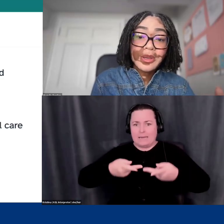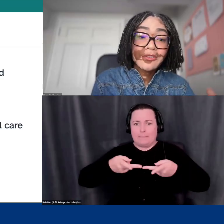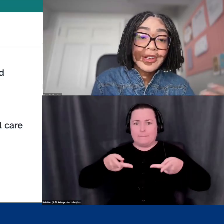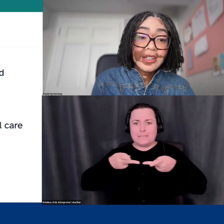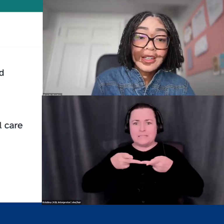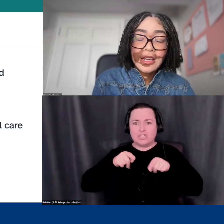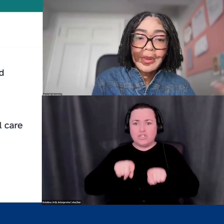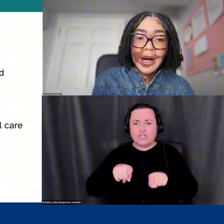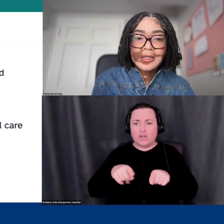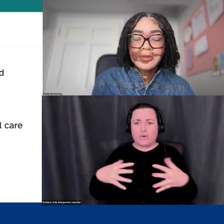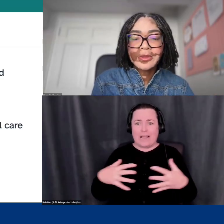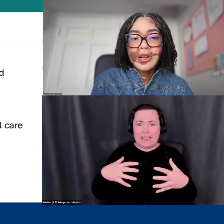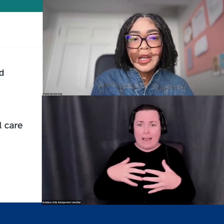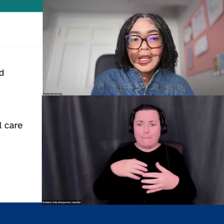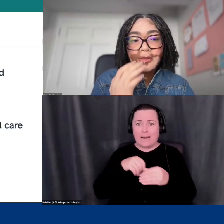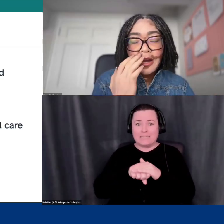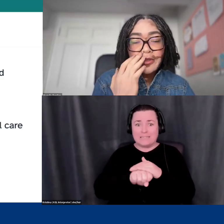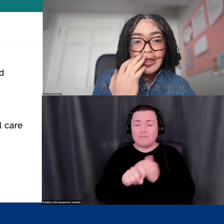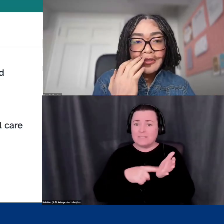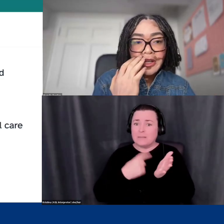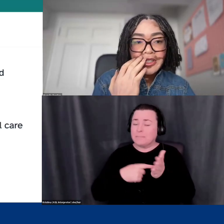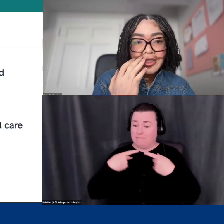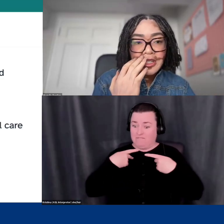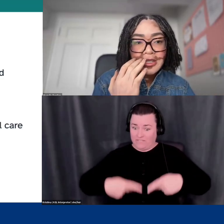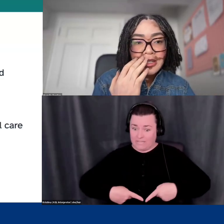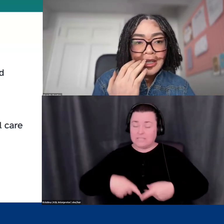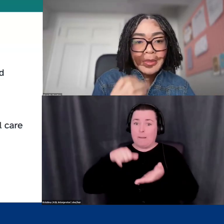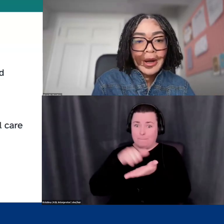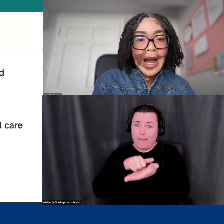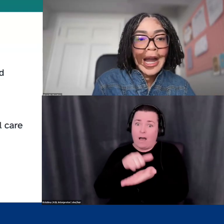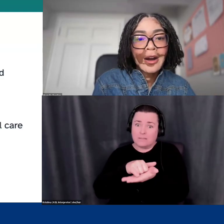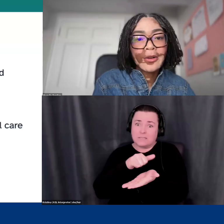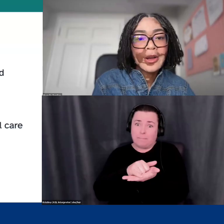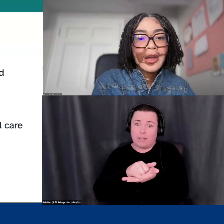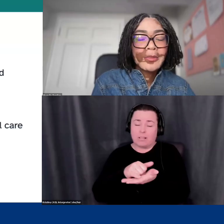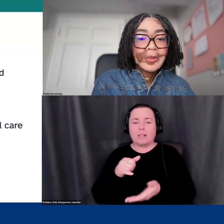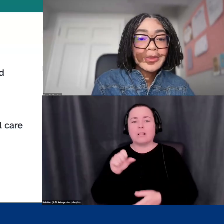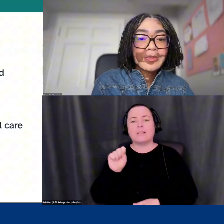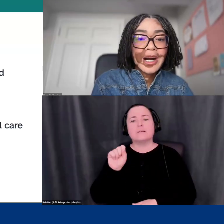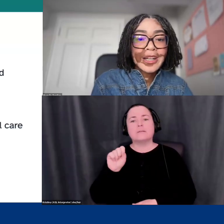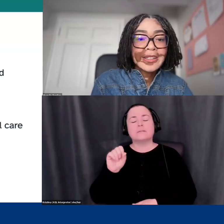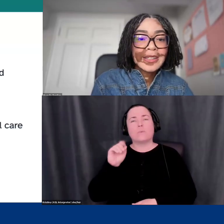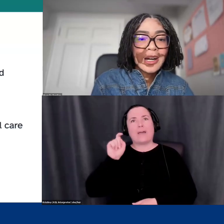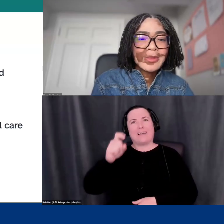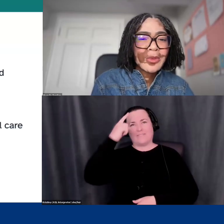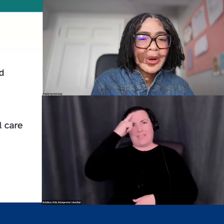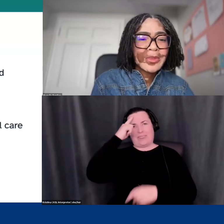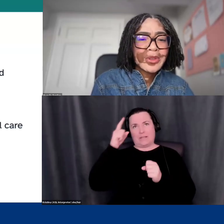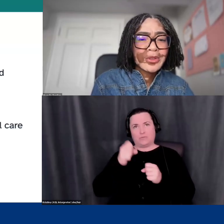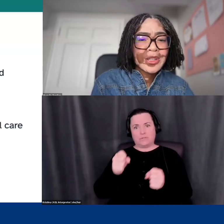be physically impossible. So we have to think very strategically about how people's bodies show up through